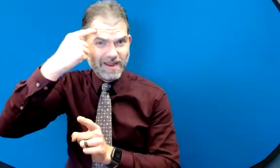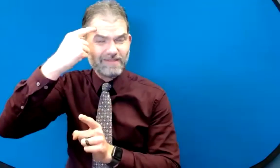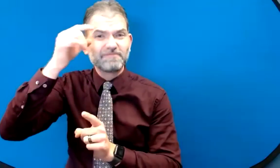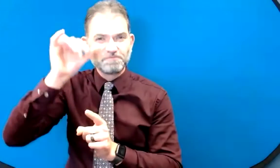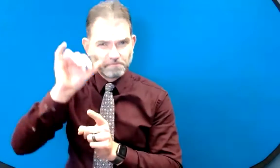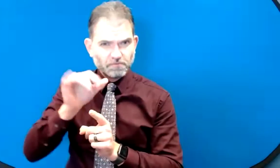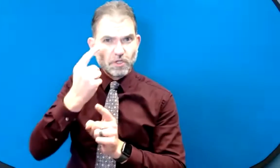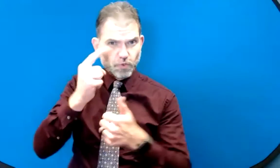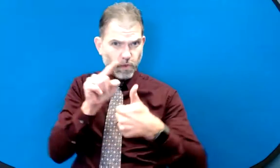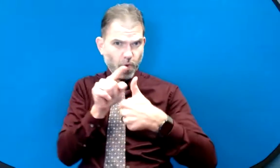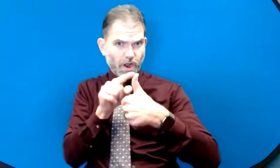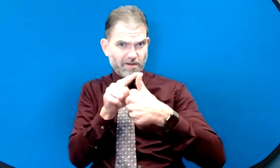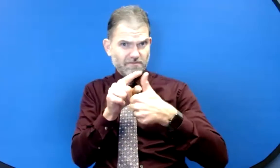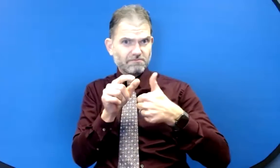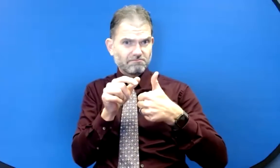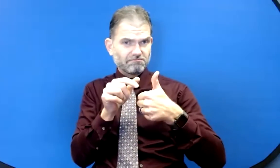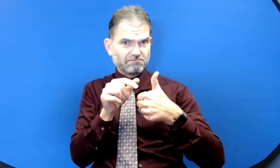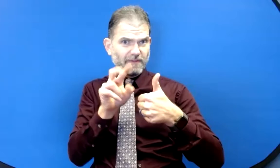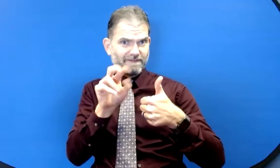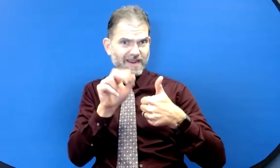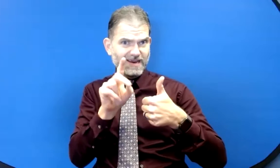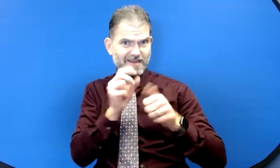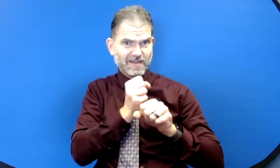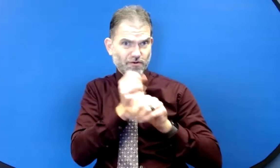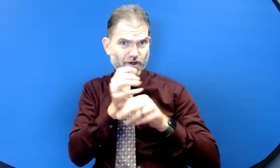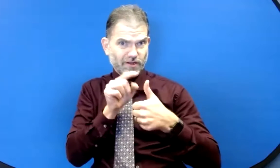ASL Interpreter: which causes brain damage. ASL Interpreter: So hemorrhage is one